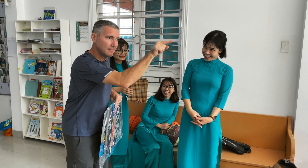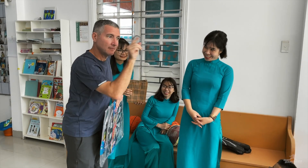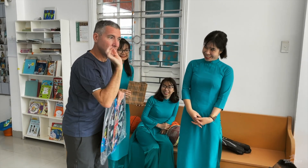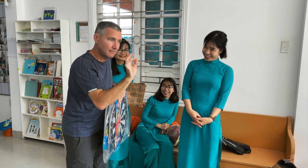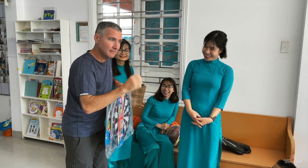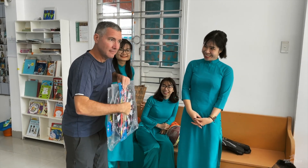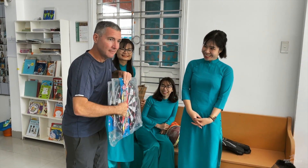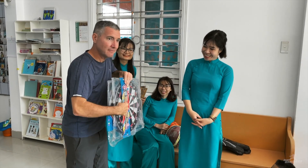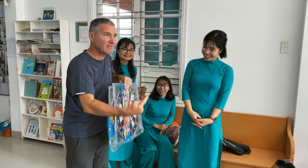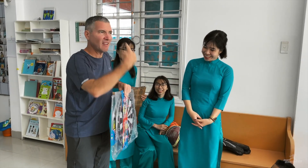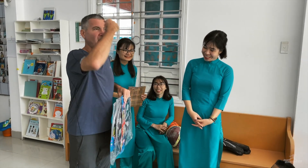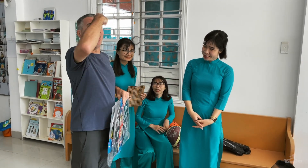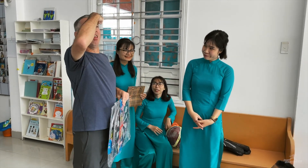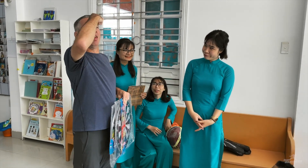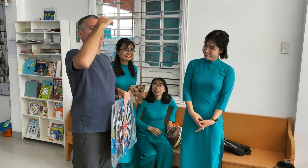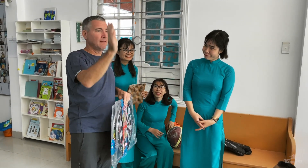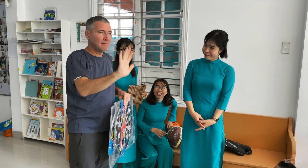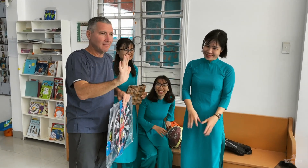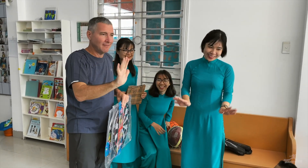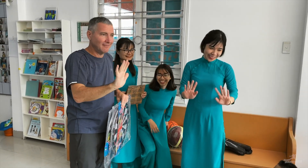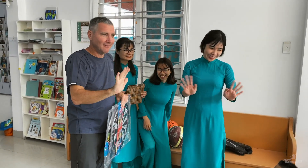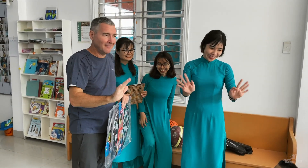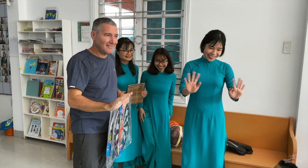before you play. I don't want any darts in anyone's head!